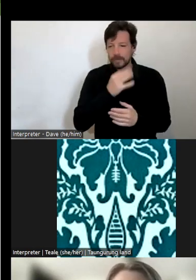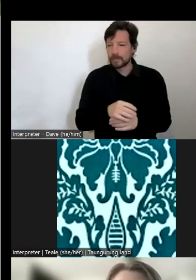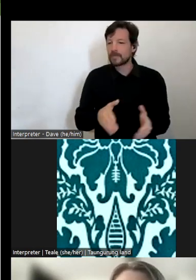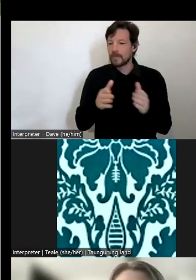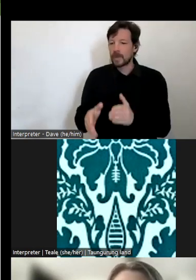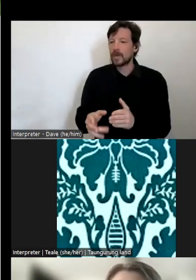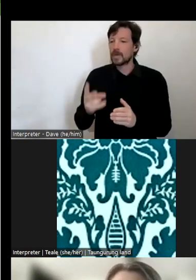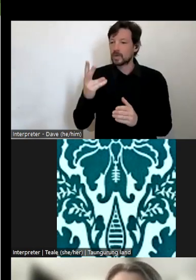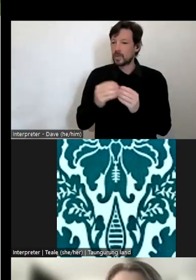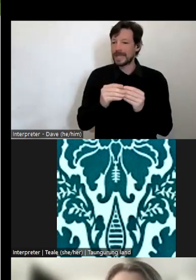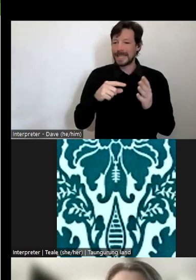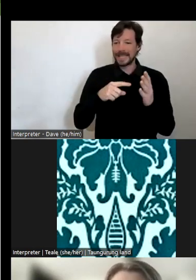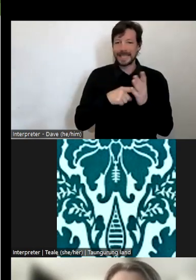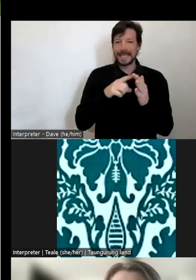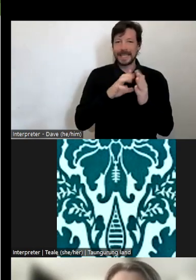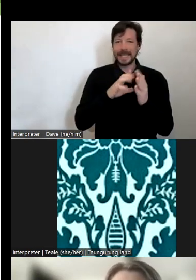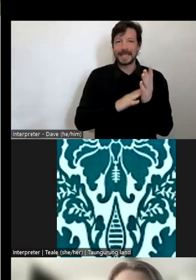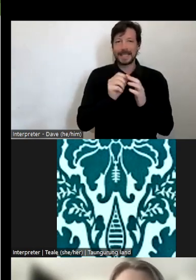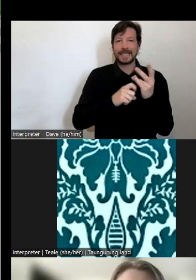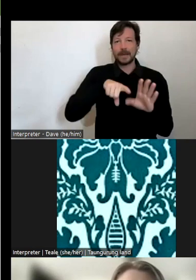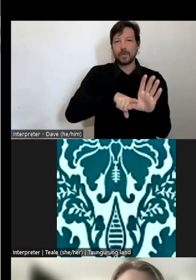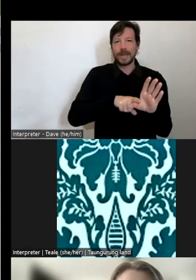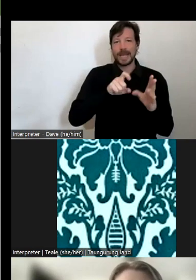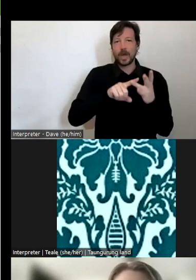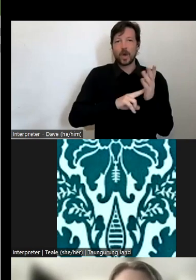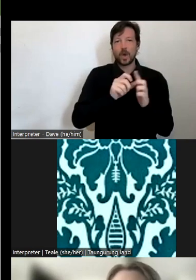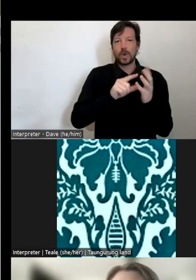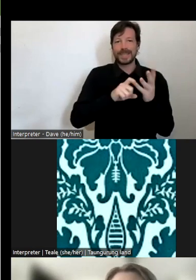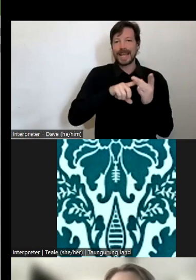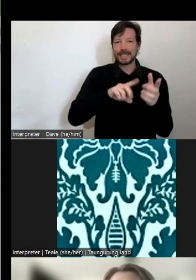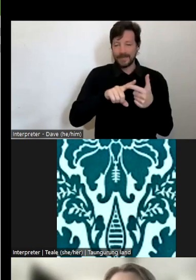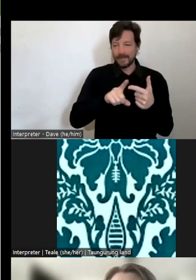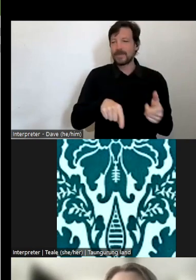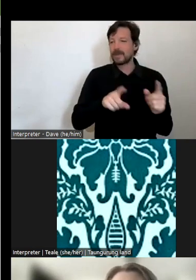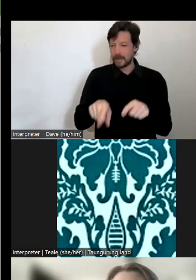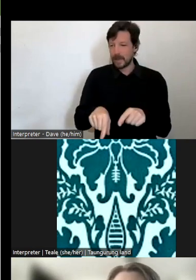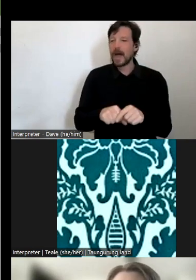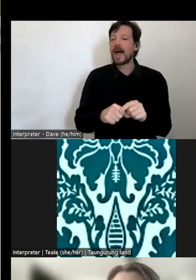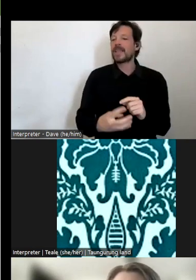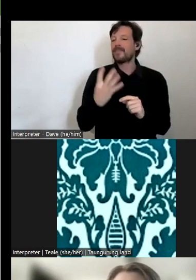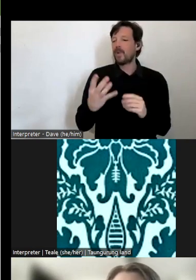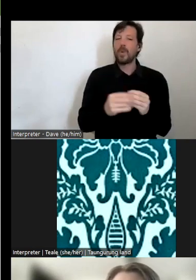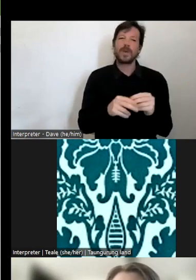and that can be hard to tease out sometimes in a baby. And then four that had actually normal hearing at that time.